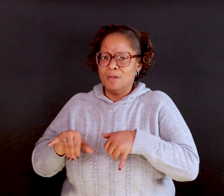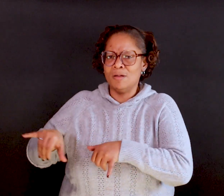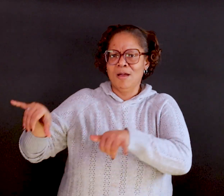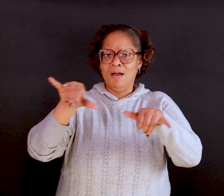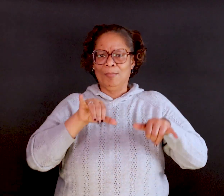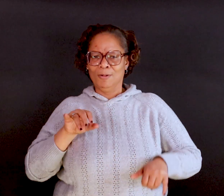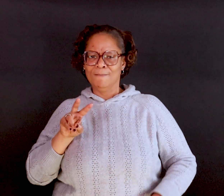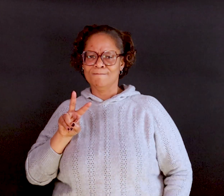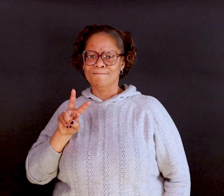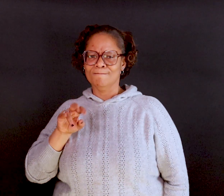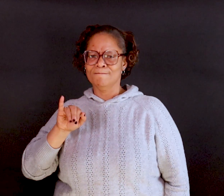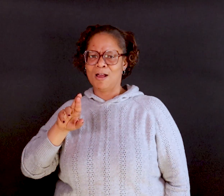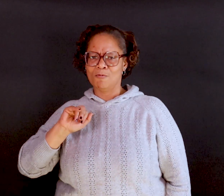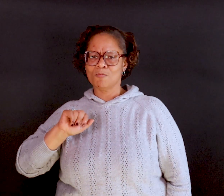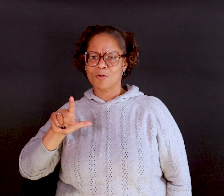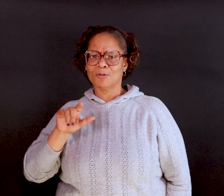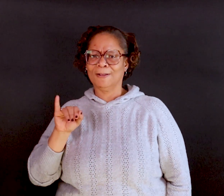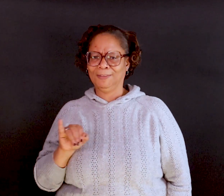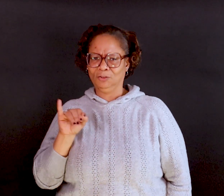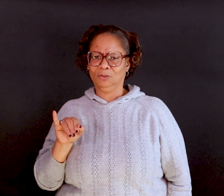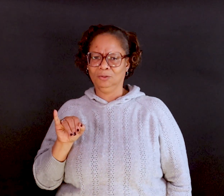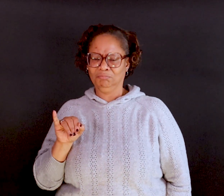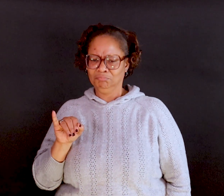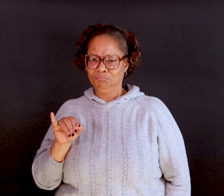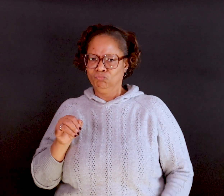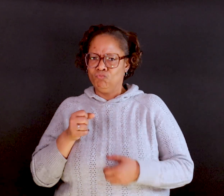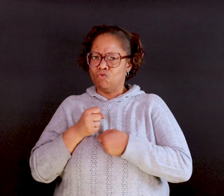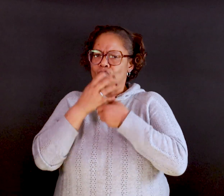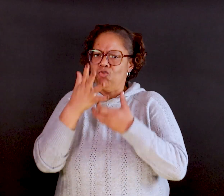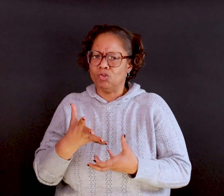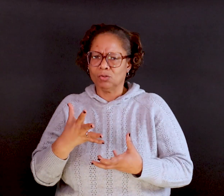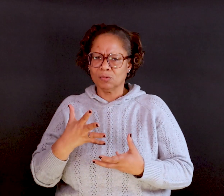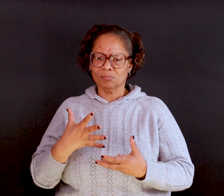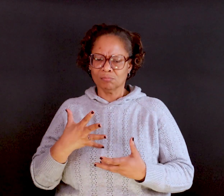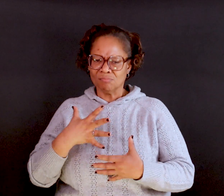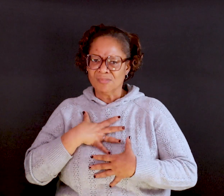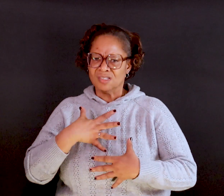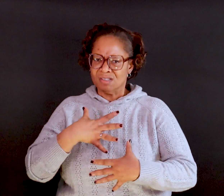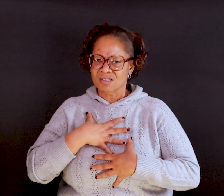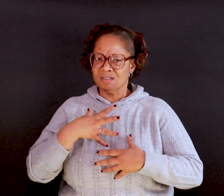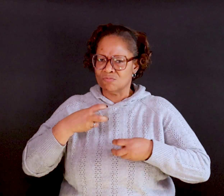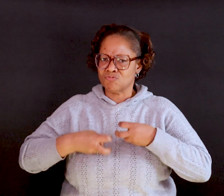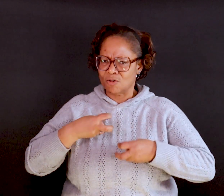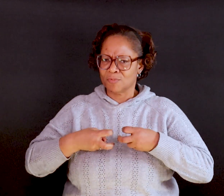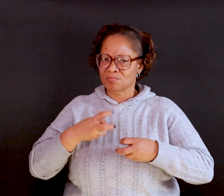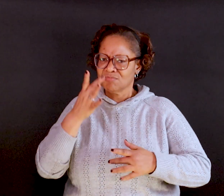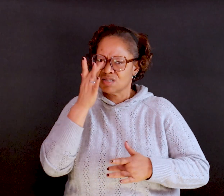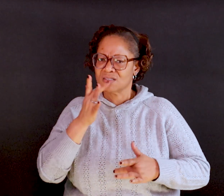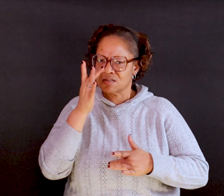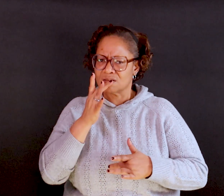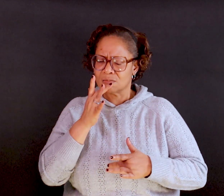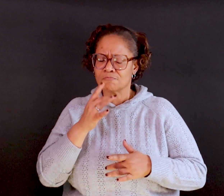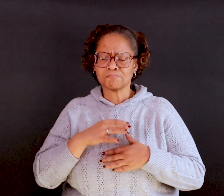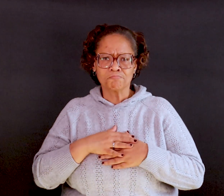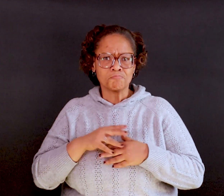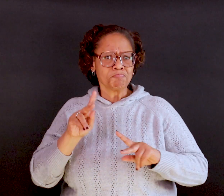Also known as RSV, is a common viral infection. It can cause respiratory illness in people of any age